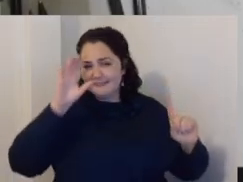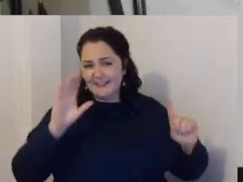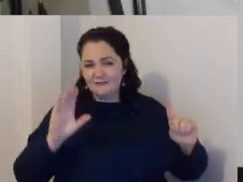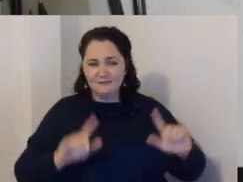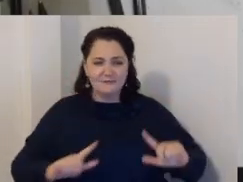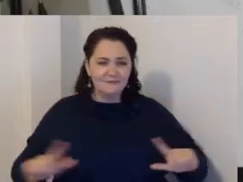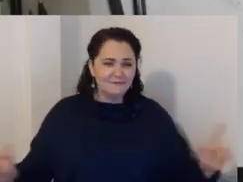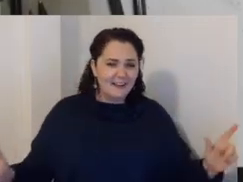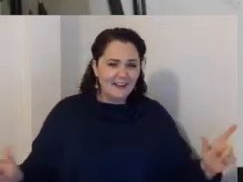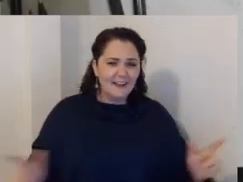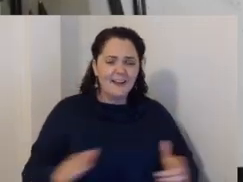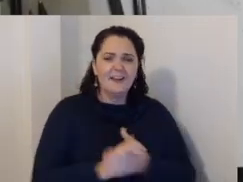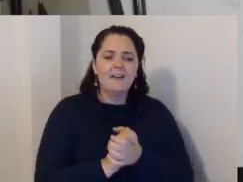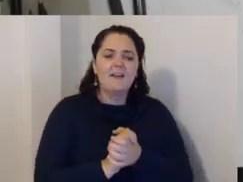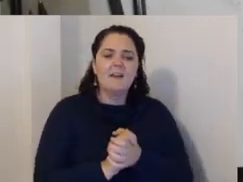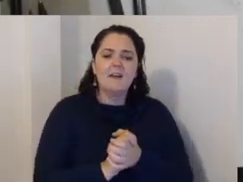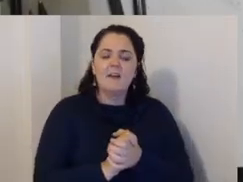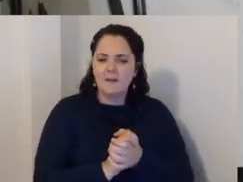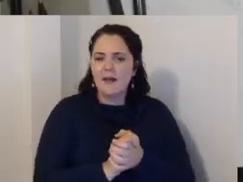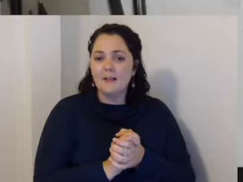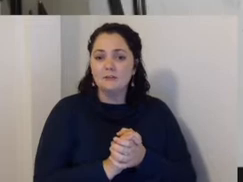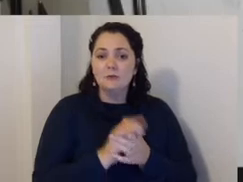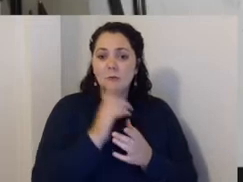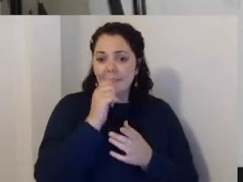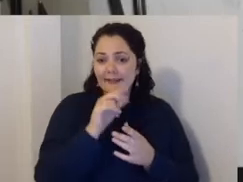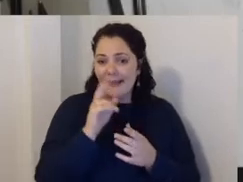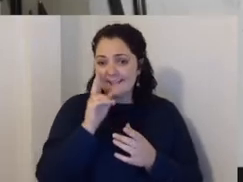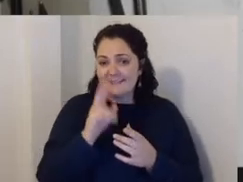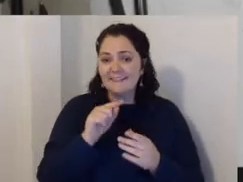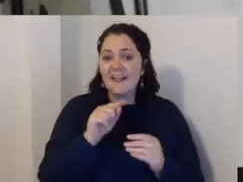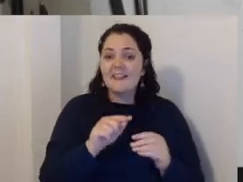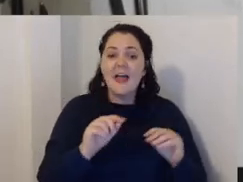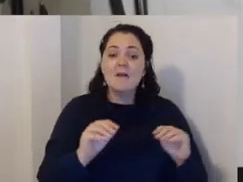from one another but we see this movement that happens you know at a certain time